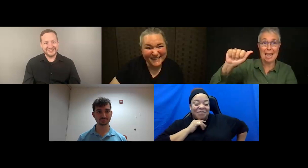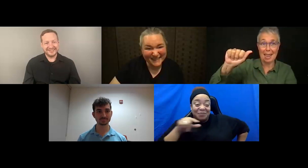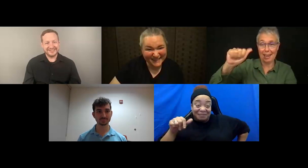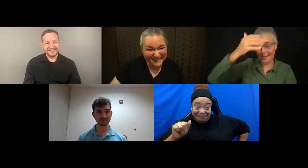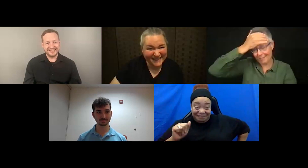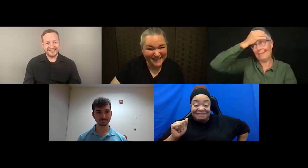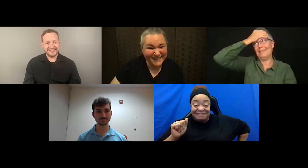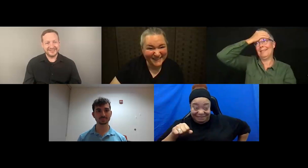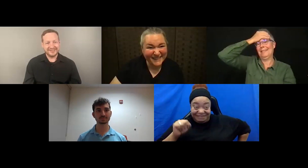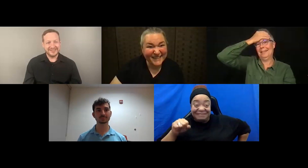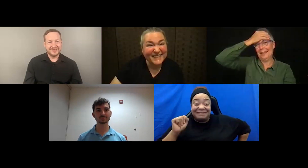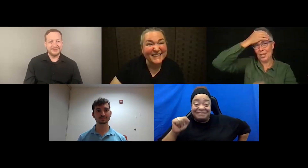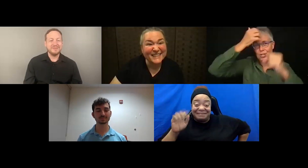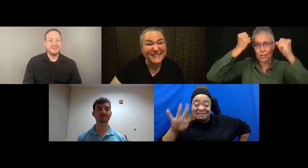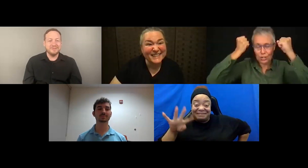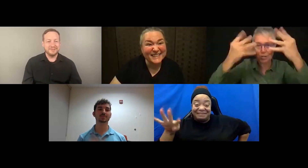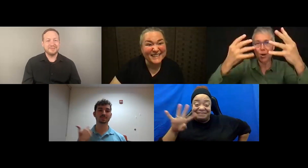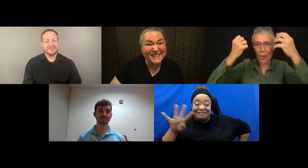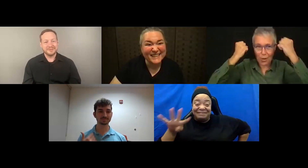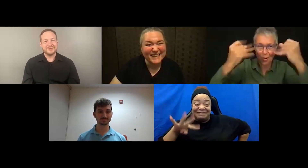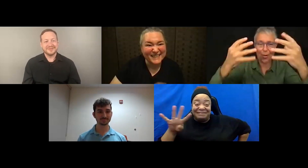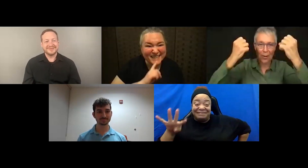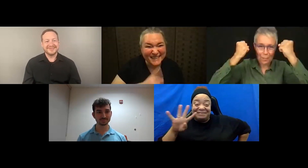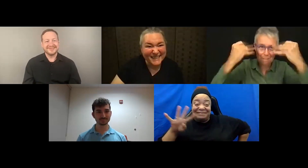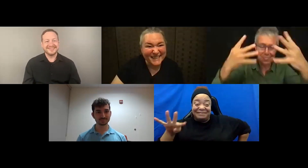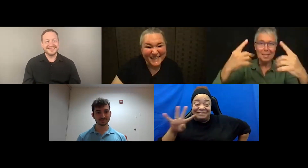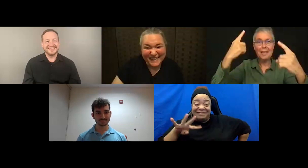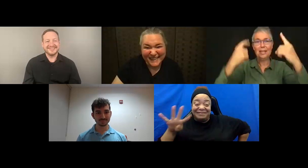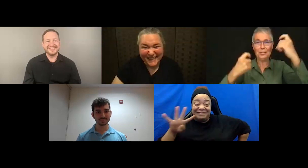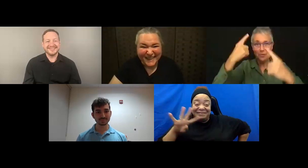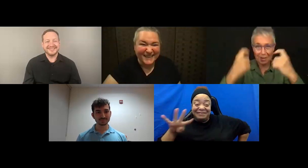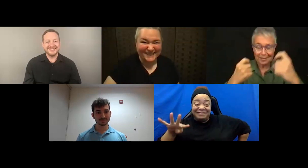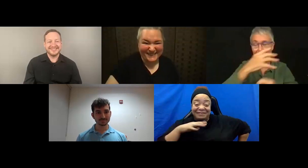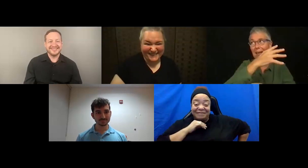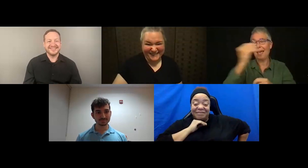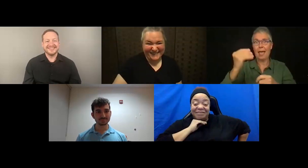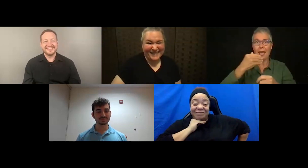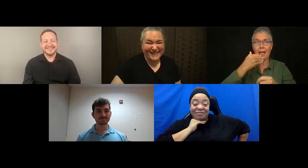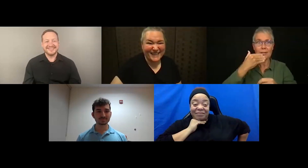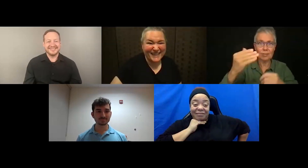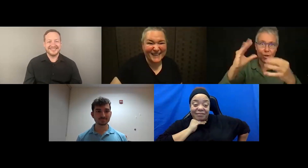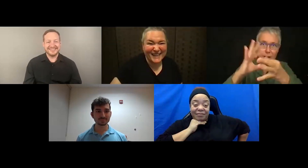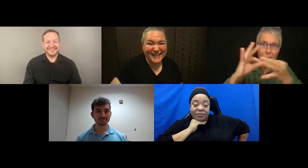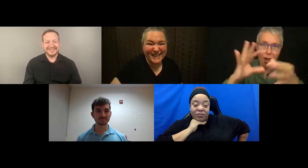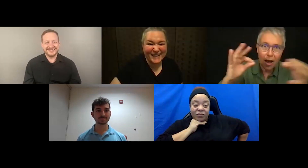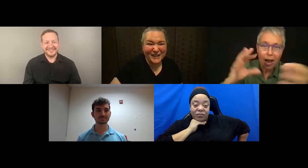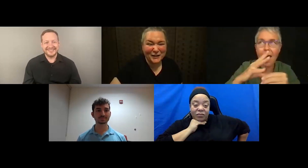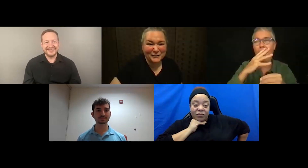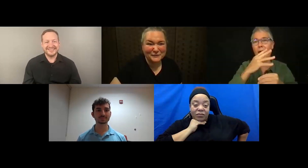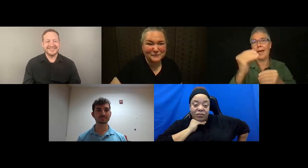I have been following the Q&A Oh my goodness, there are so many questions coming in and